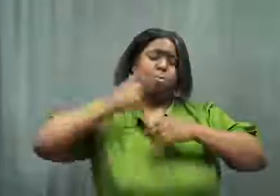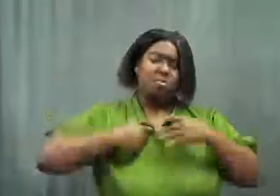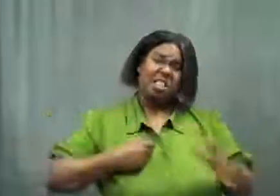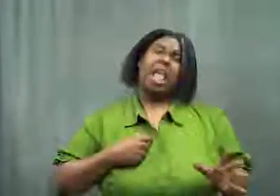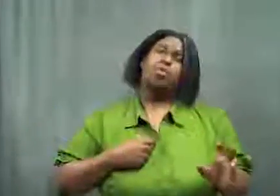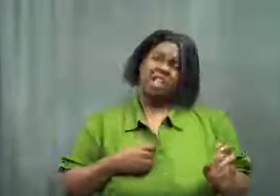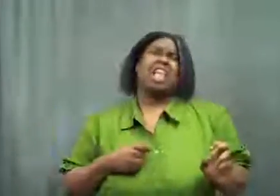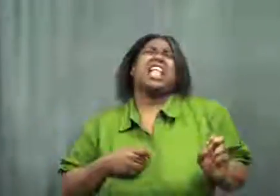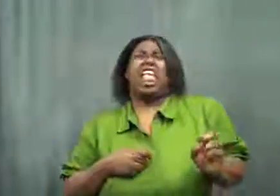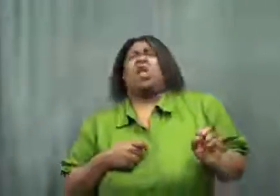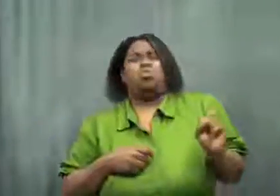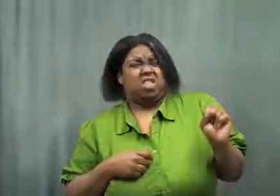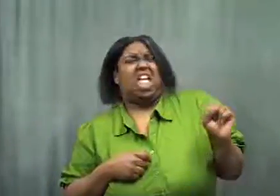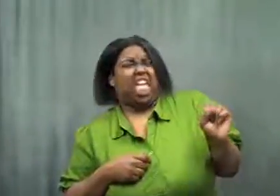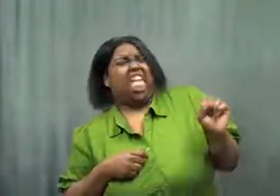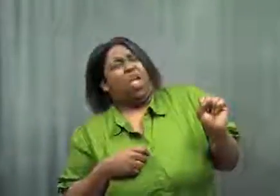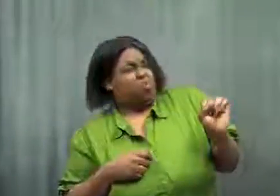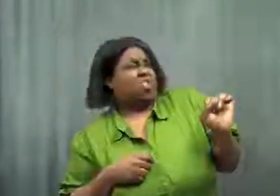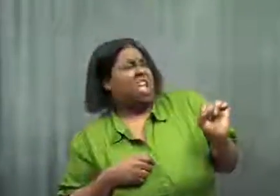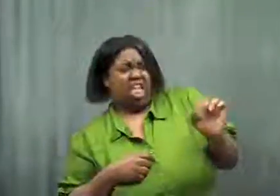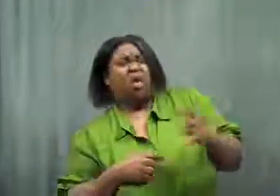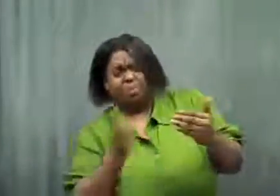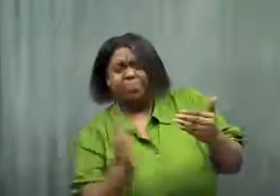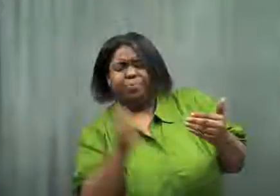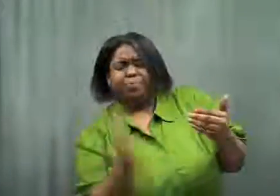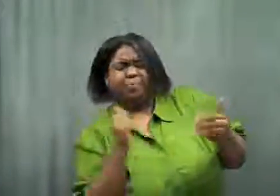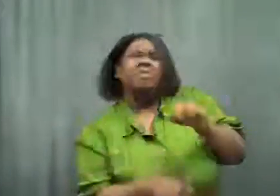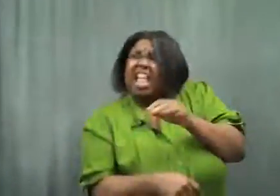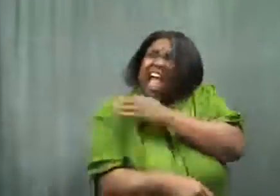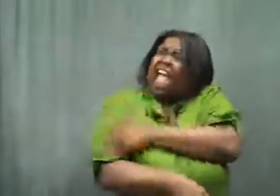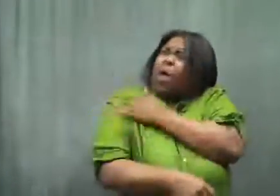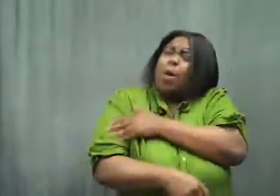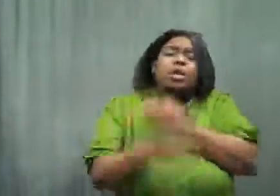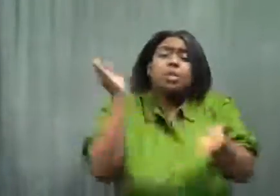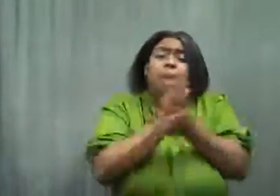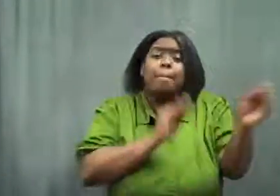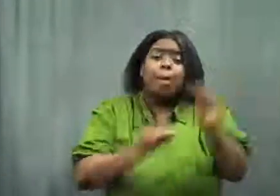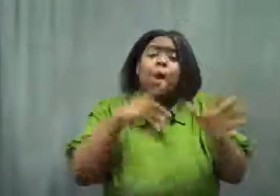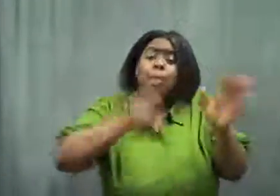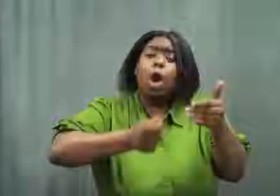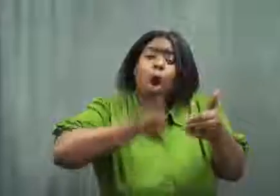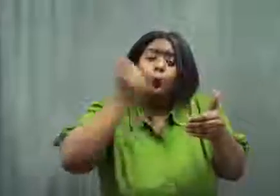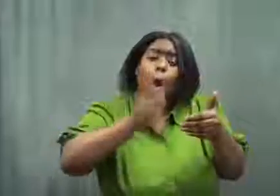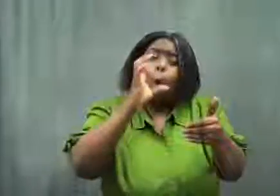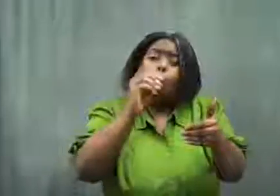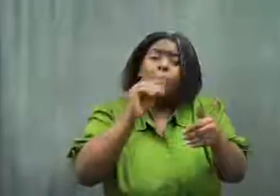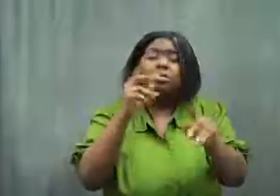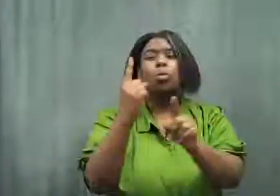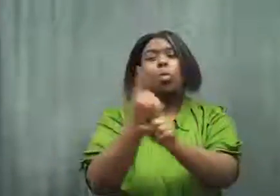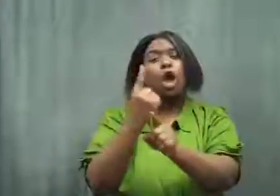Then she starts combing it out.. owwww. owwww. Ow ow, ow!! Then she would swat me with the comb. Ouch!!! My shoulder! She said, stop moving around, and let me comb it out!